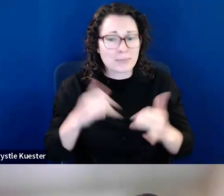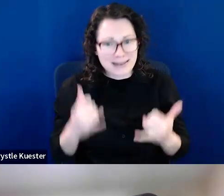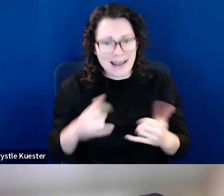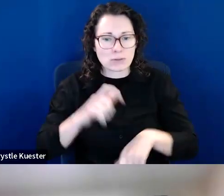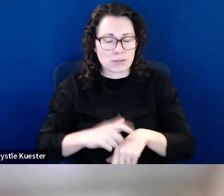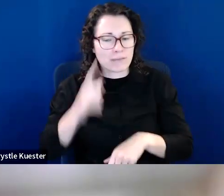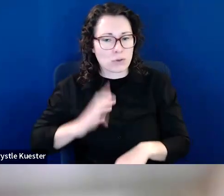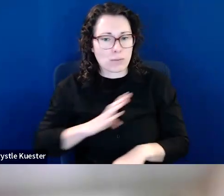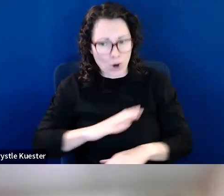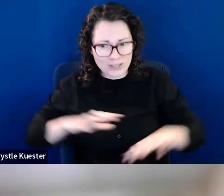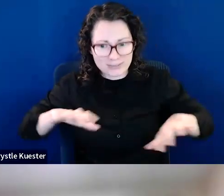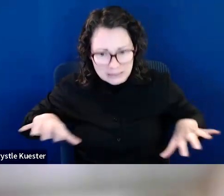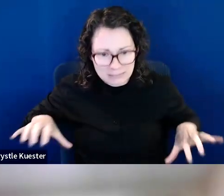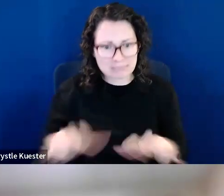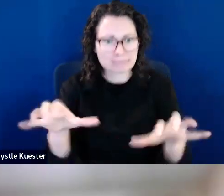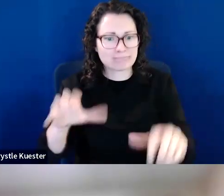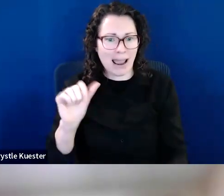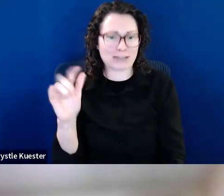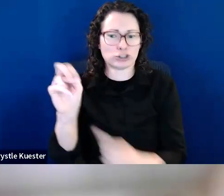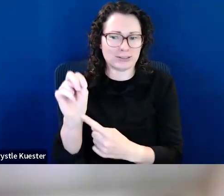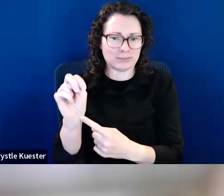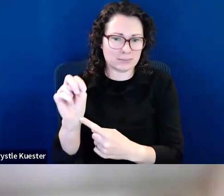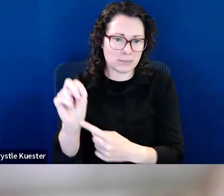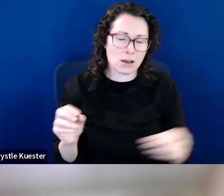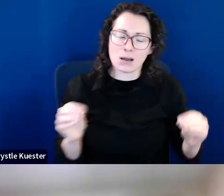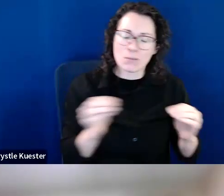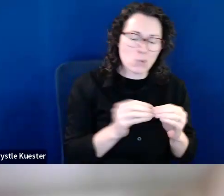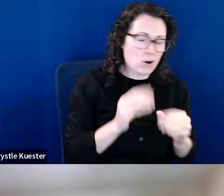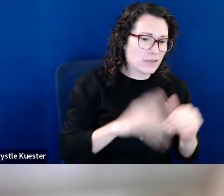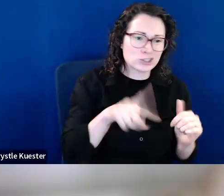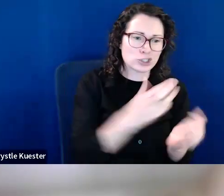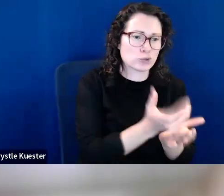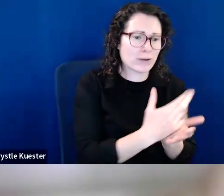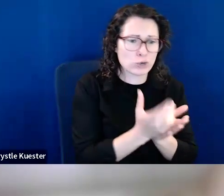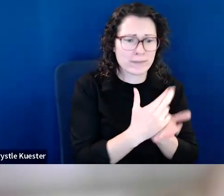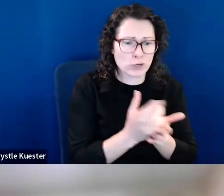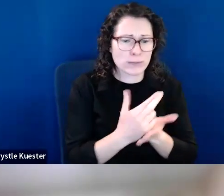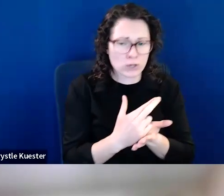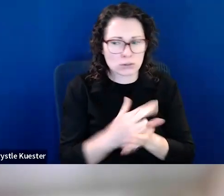board to start taking action by moving beyond the review process to uh doing something about it,